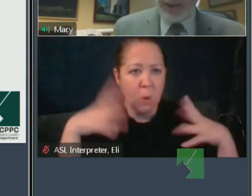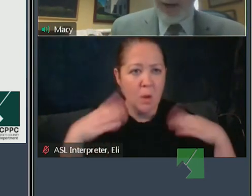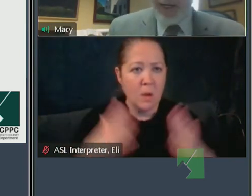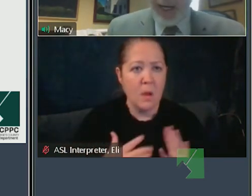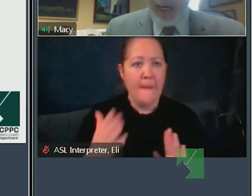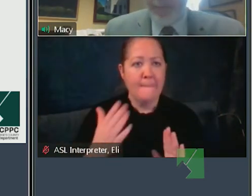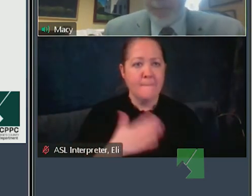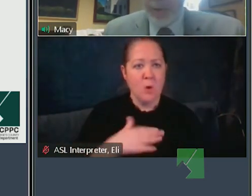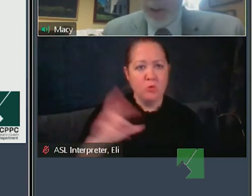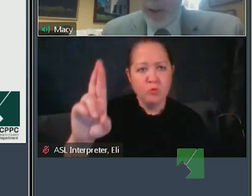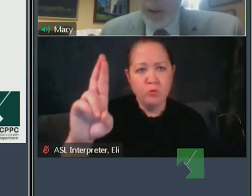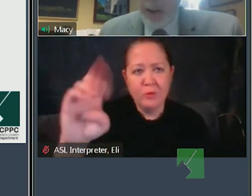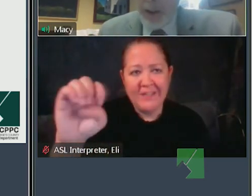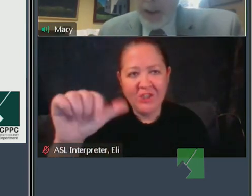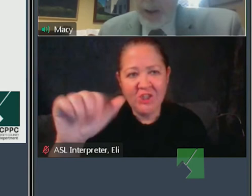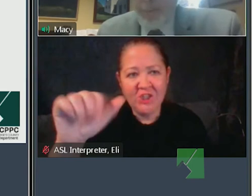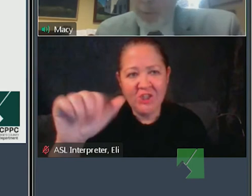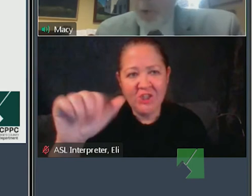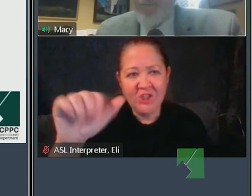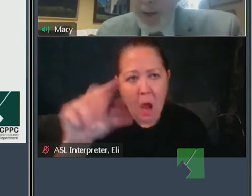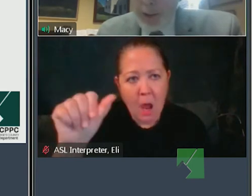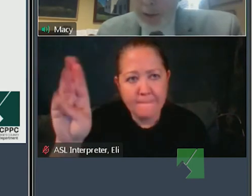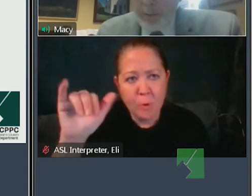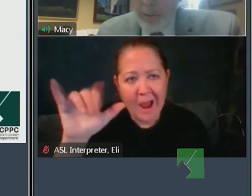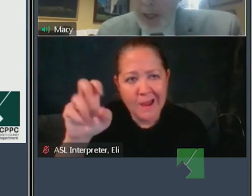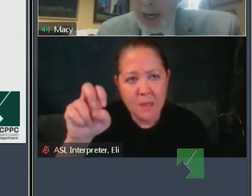you gave a name for more information, Abdul Sadie,